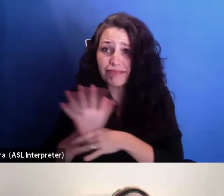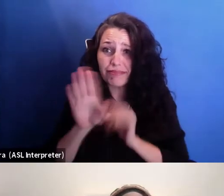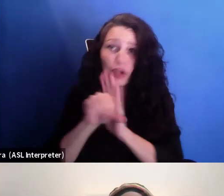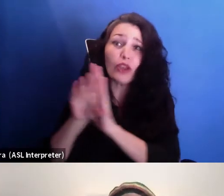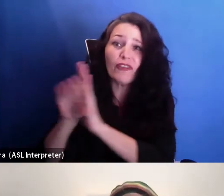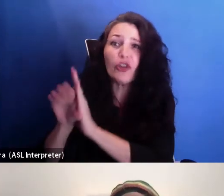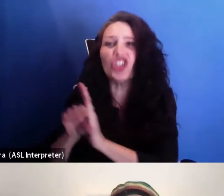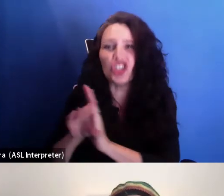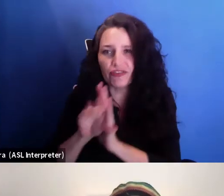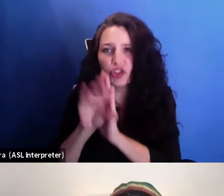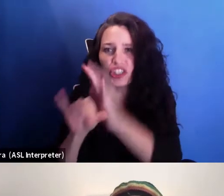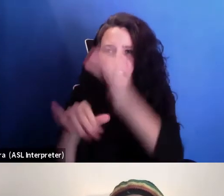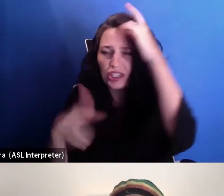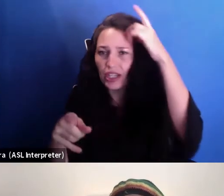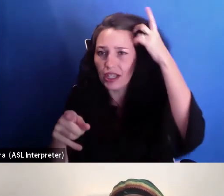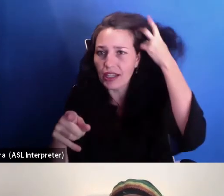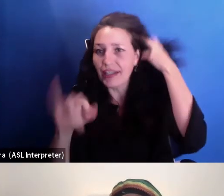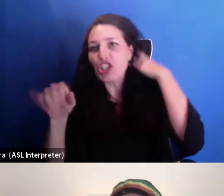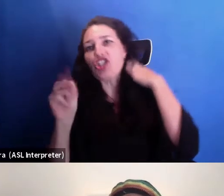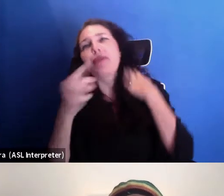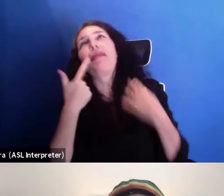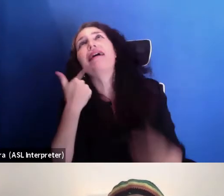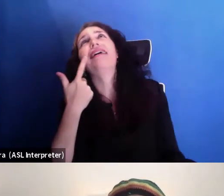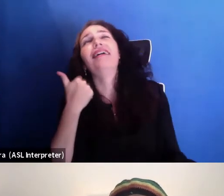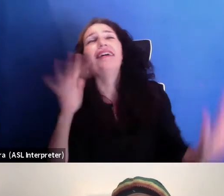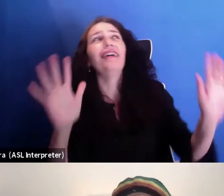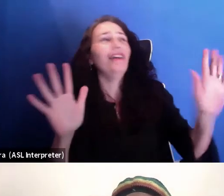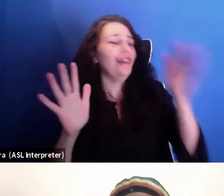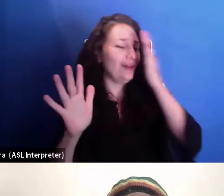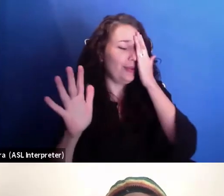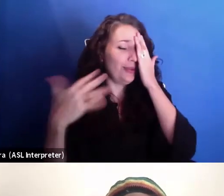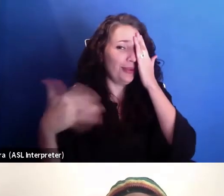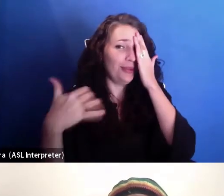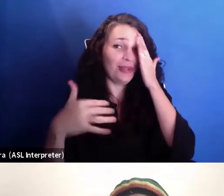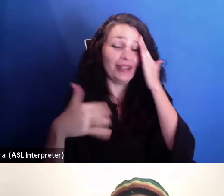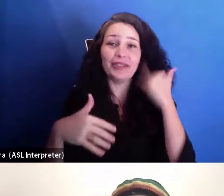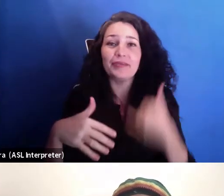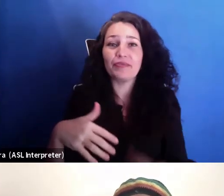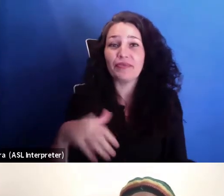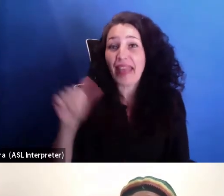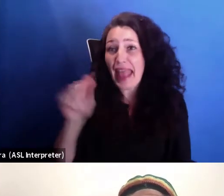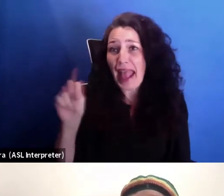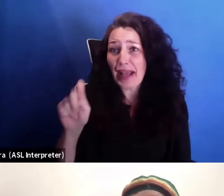It was like looking-- You're a handsome man, but you know, you're cute.